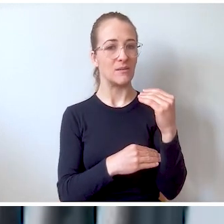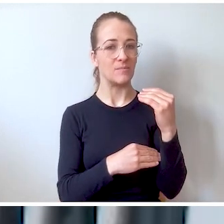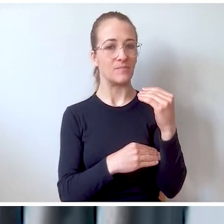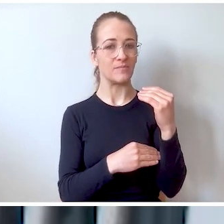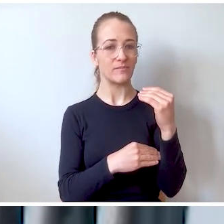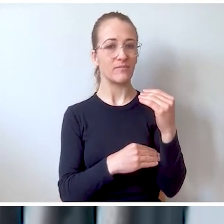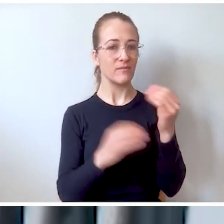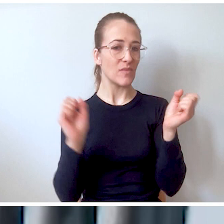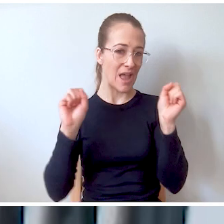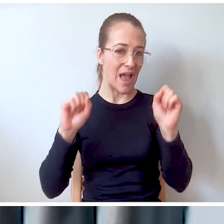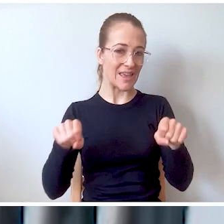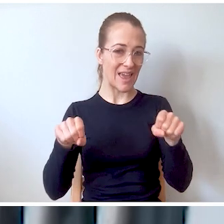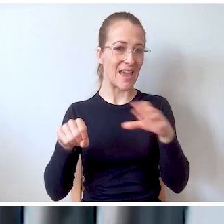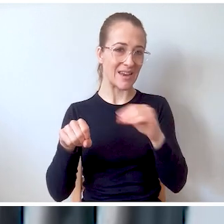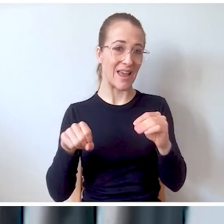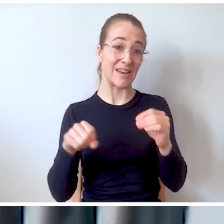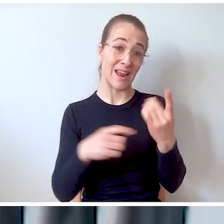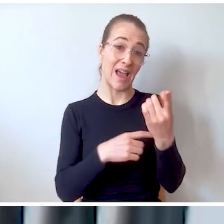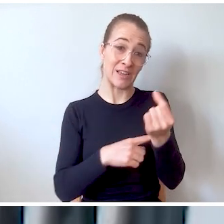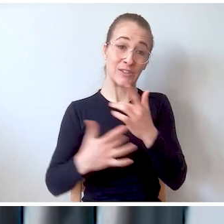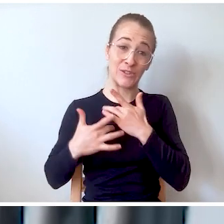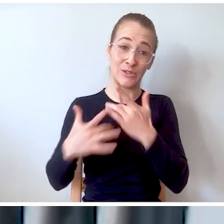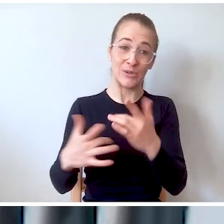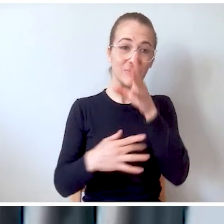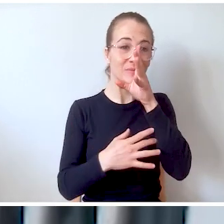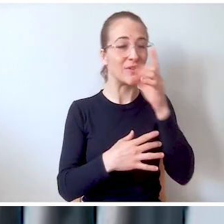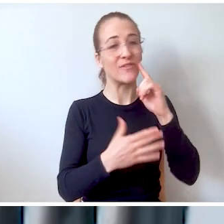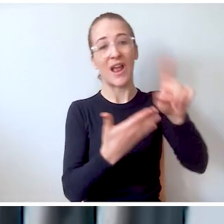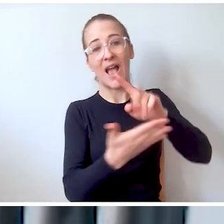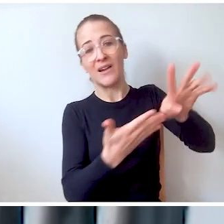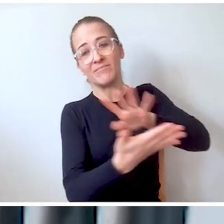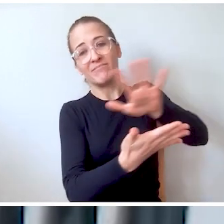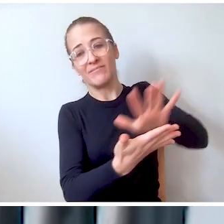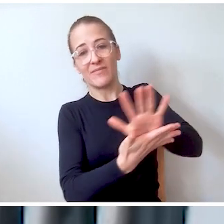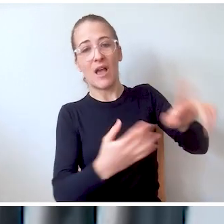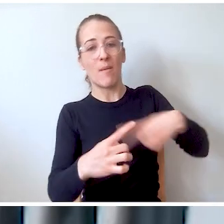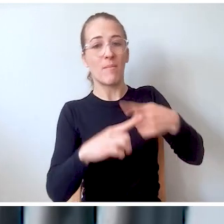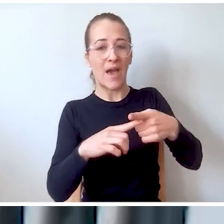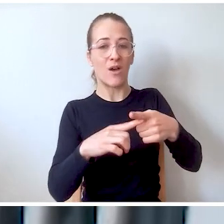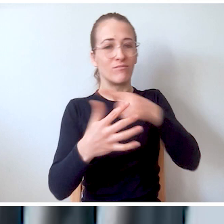And I can and I do talk for hours at a clip about those things.